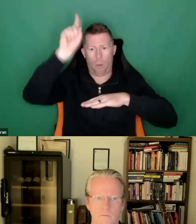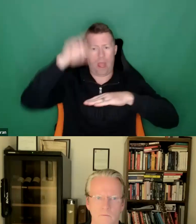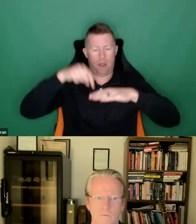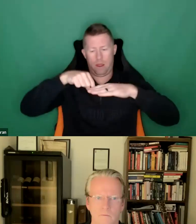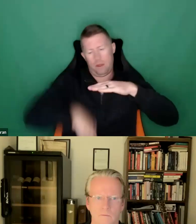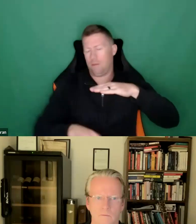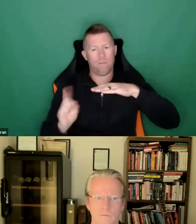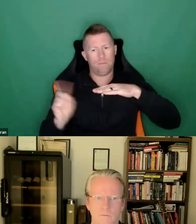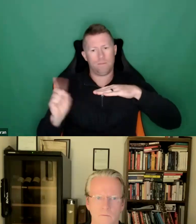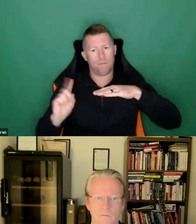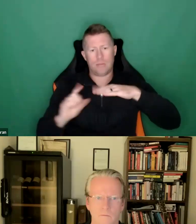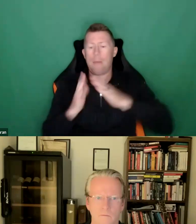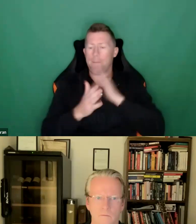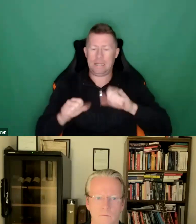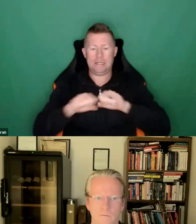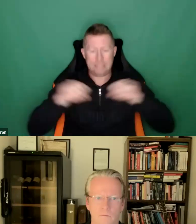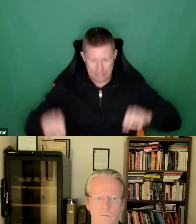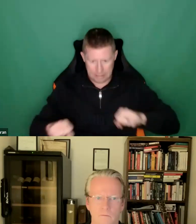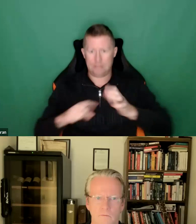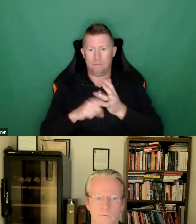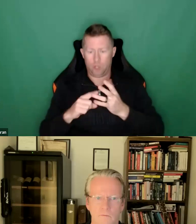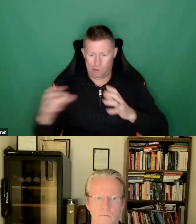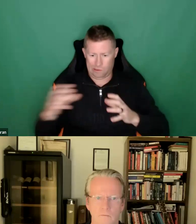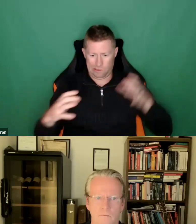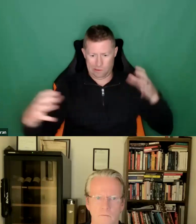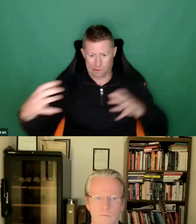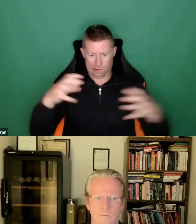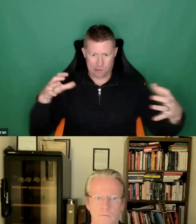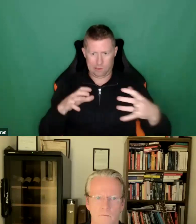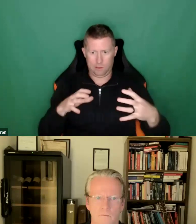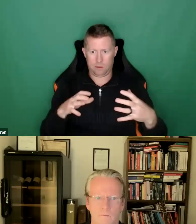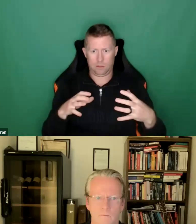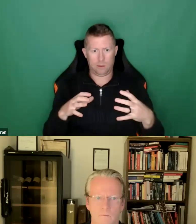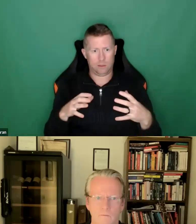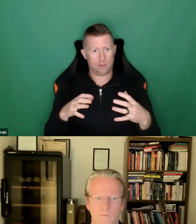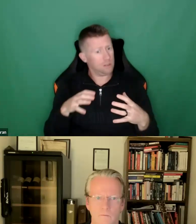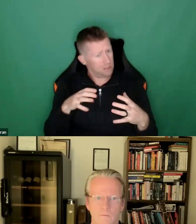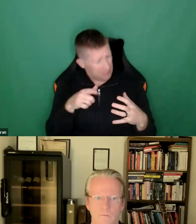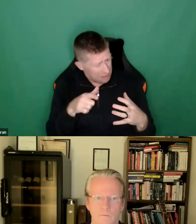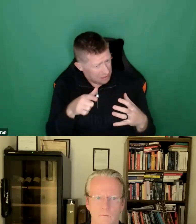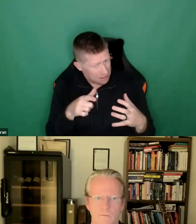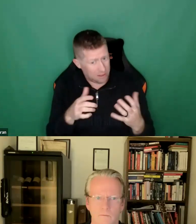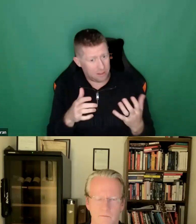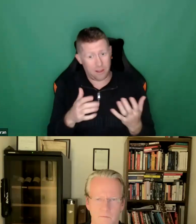professionals. Maybe one or two days a week. I think Victoria actually has a program of rolling this out in